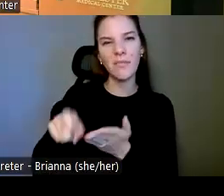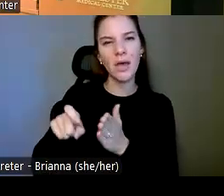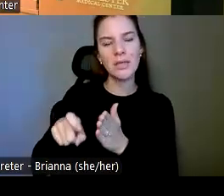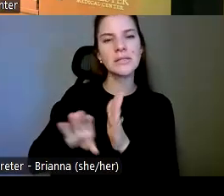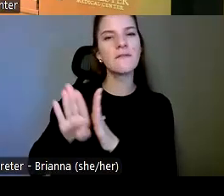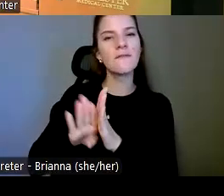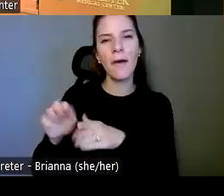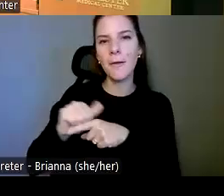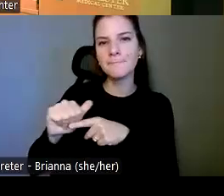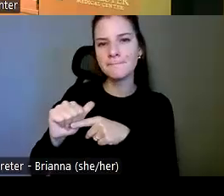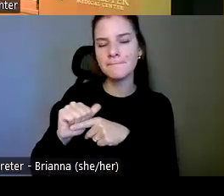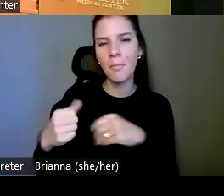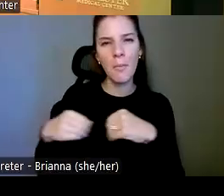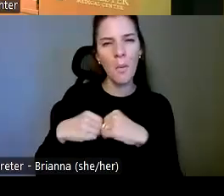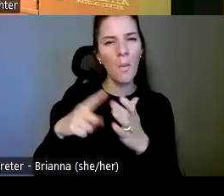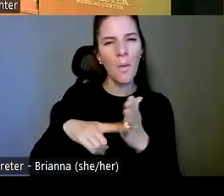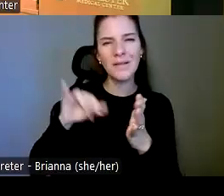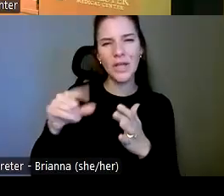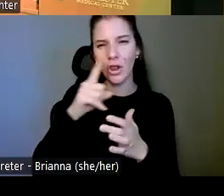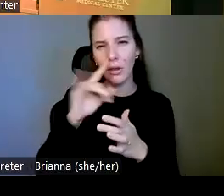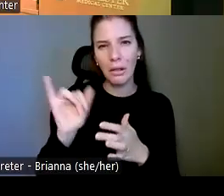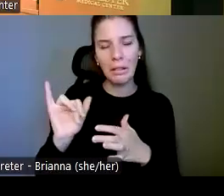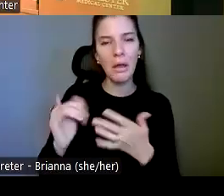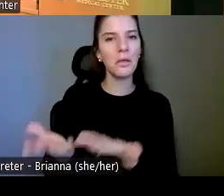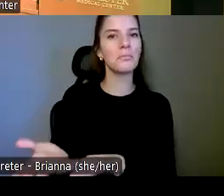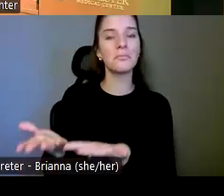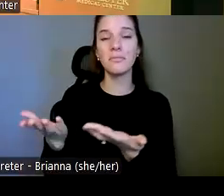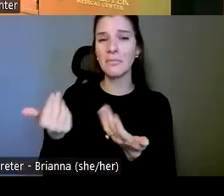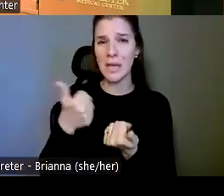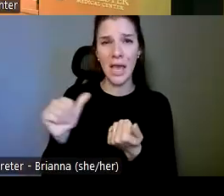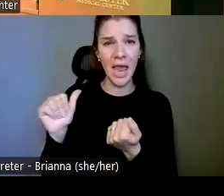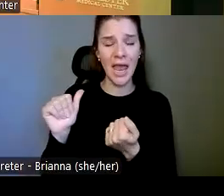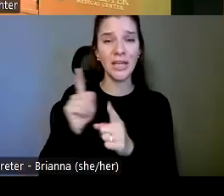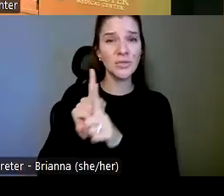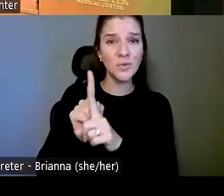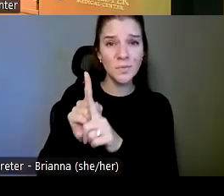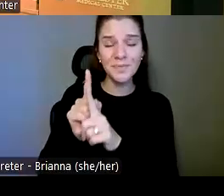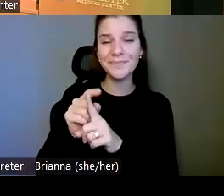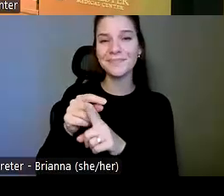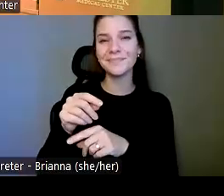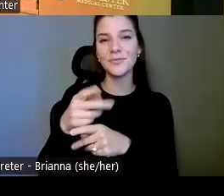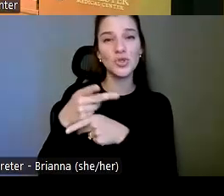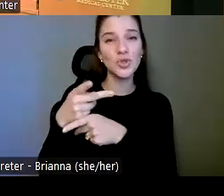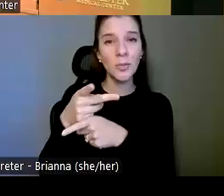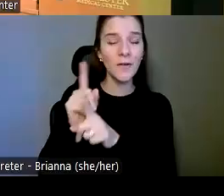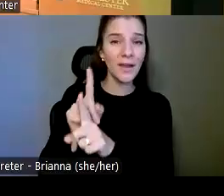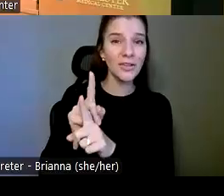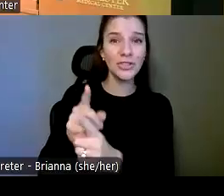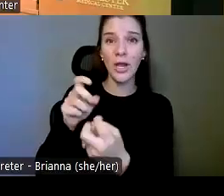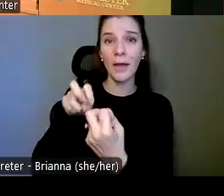what that looks like and what um whether there's supervision, precepting and feedback and all of